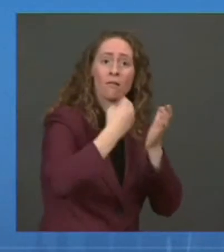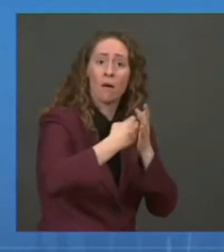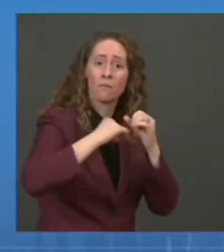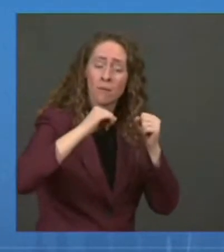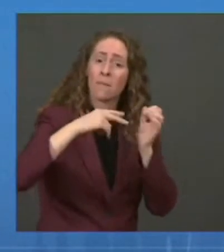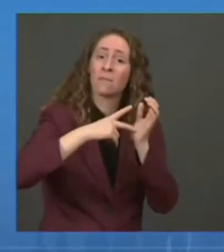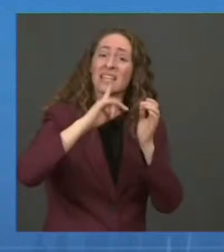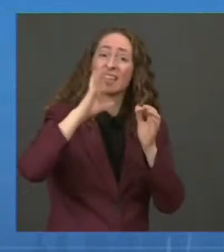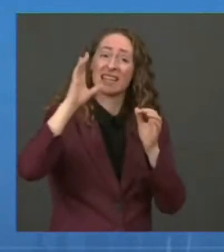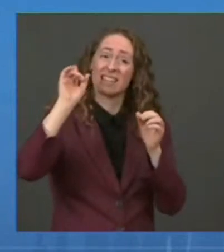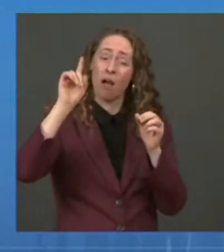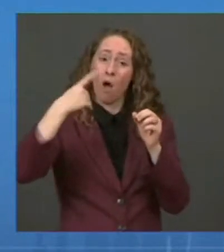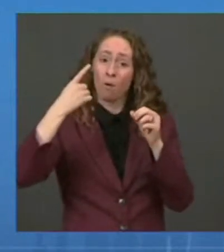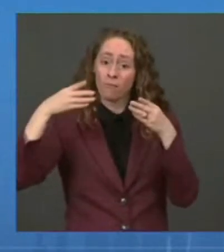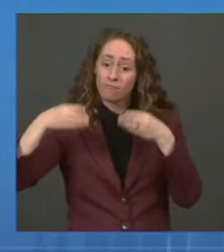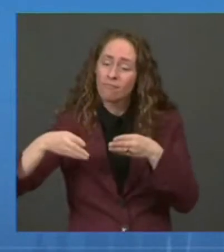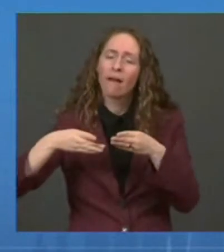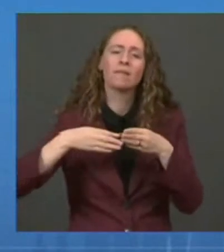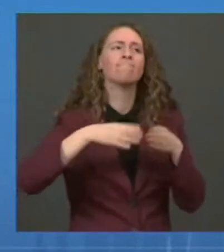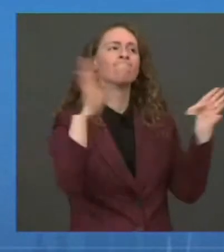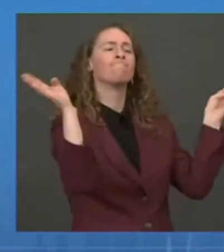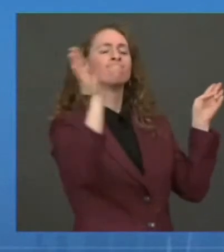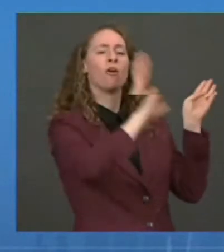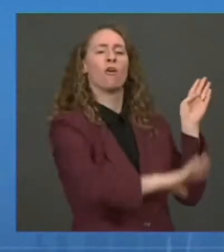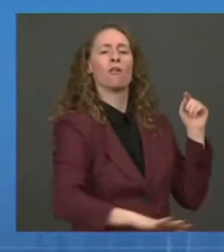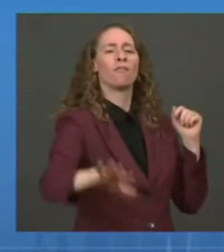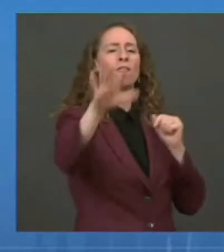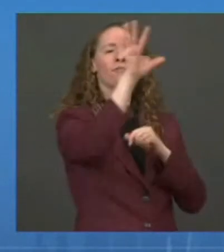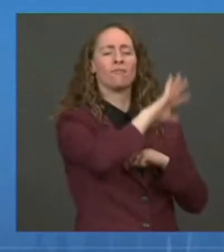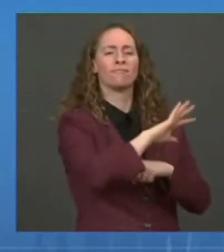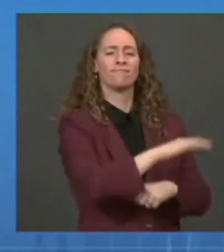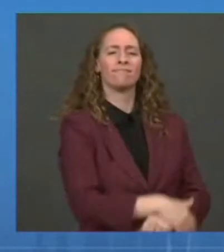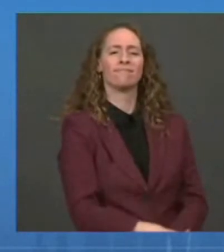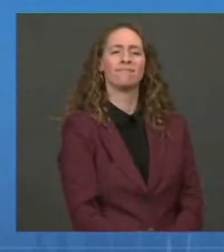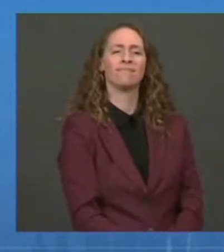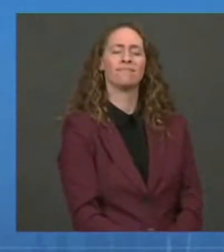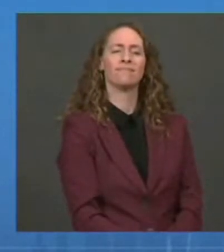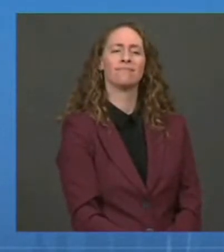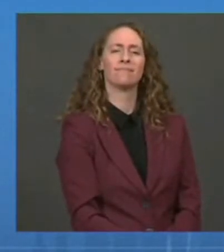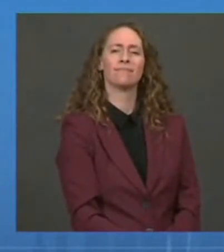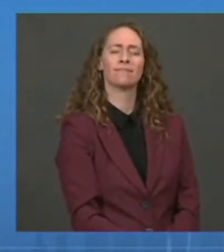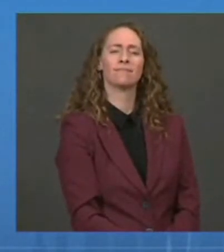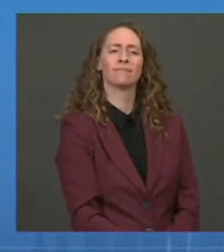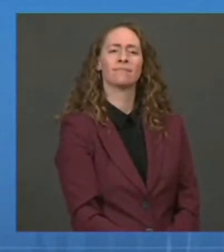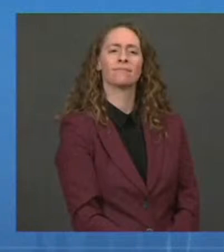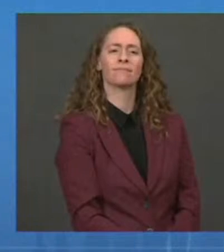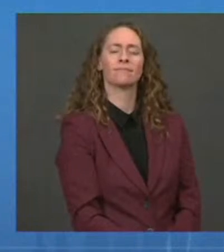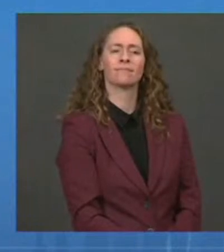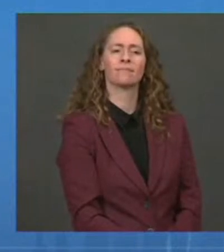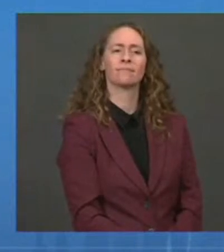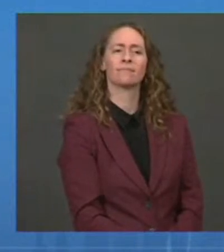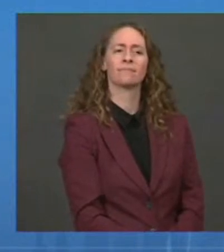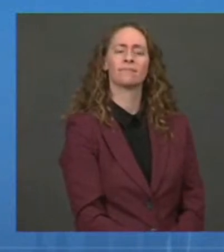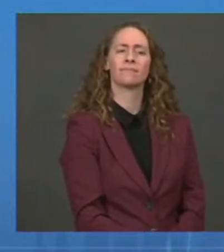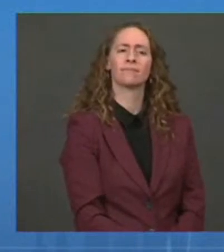WE MUST DEFEAT THE VIRUS EVERYWHERE. THAT MEANS WE MUST ENSURE THE REST OF THE WORLD GETS